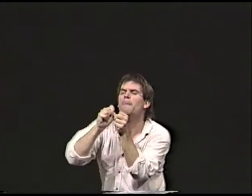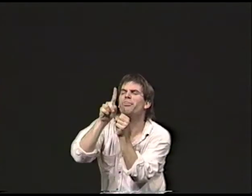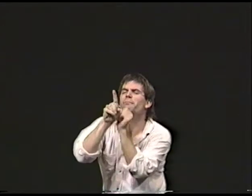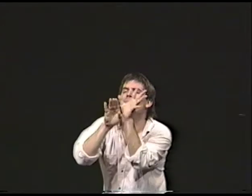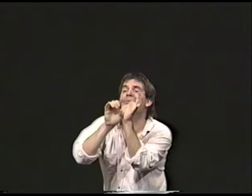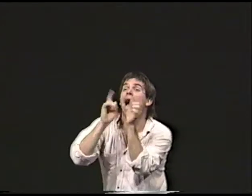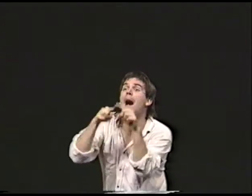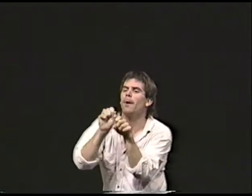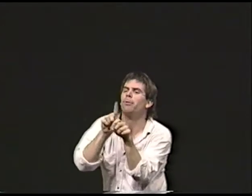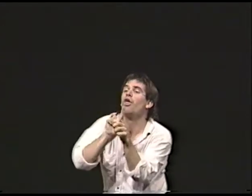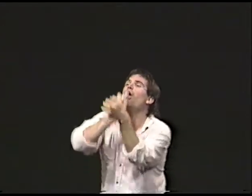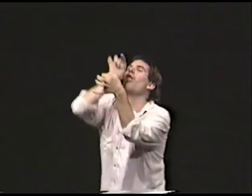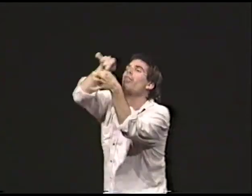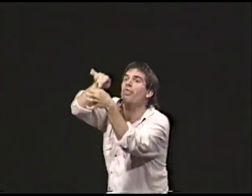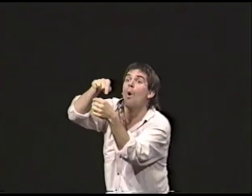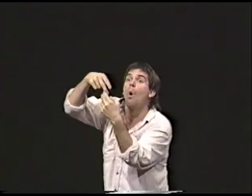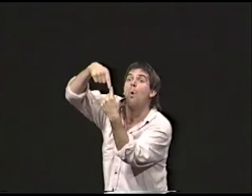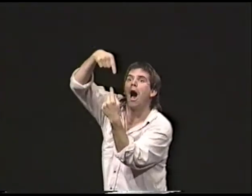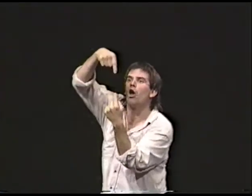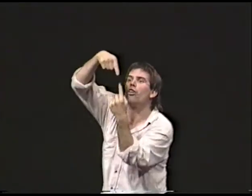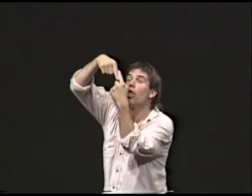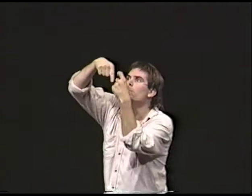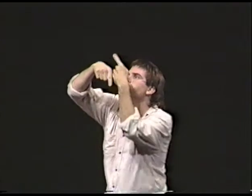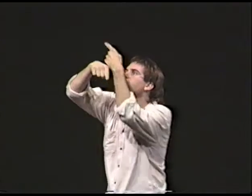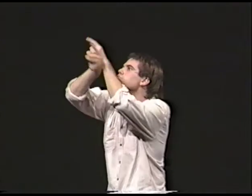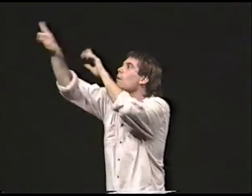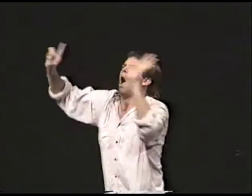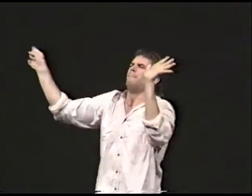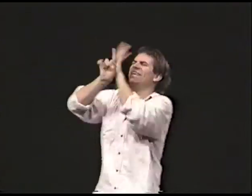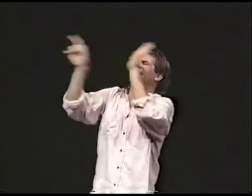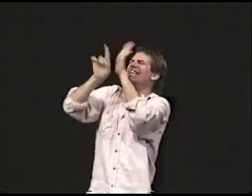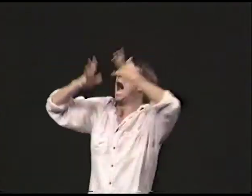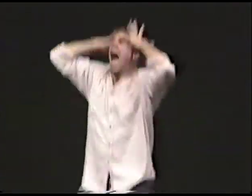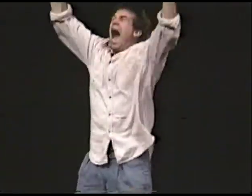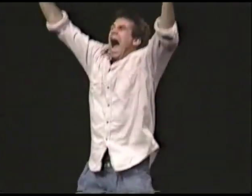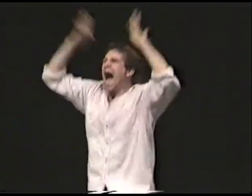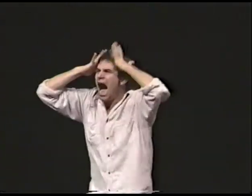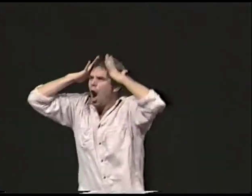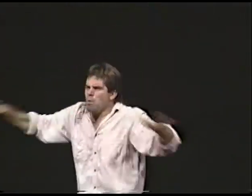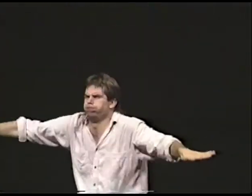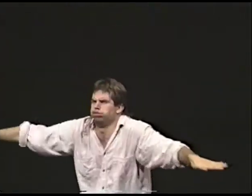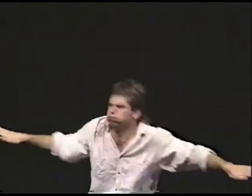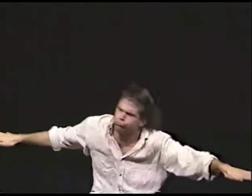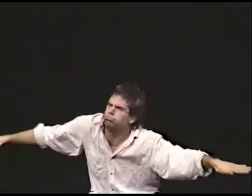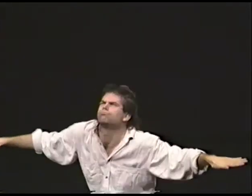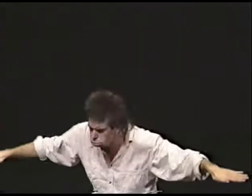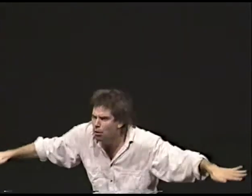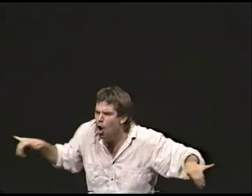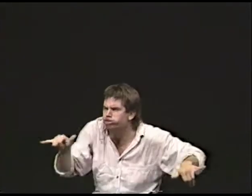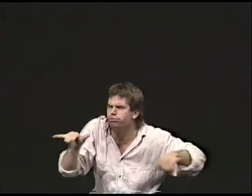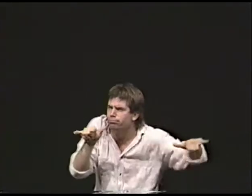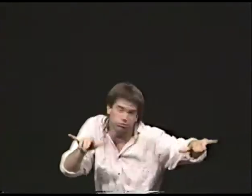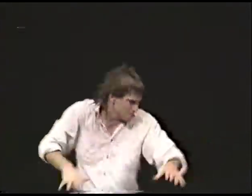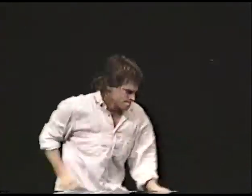But the electrical signal happened to jump across one little spark, and it continued. A red alert-- ding, ding, ding, ding, ding, ding.